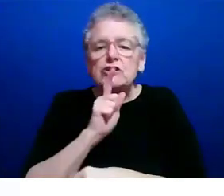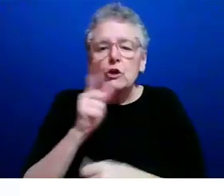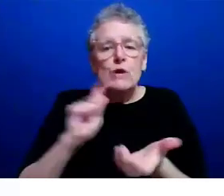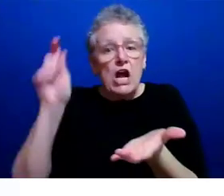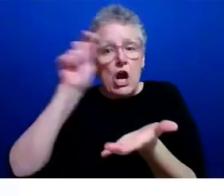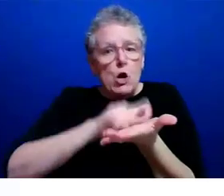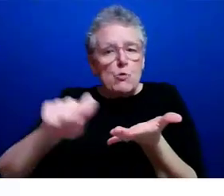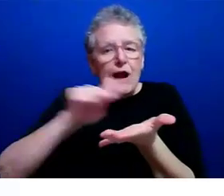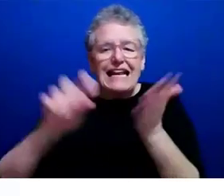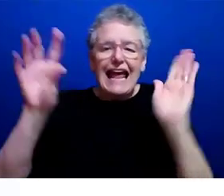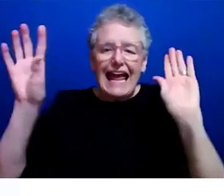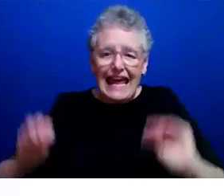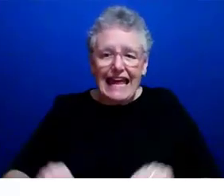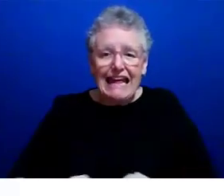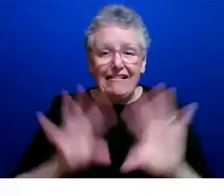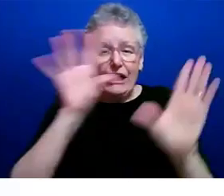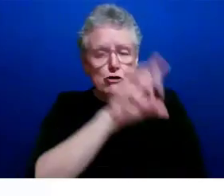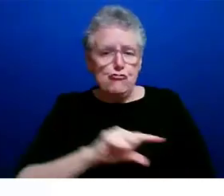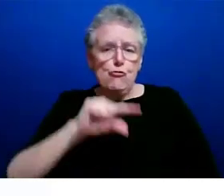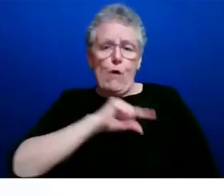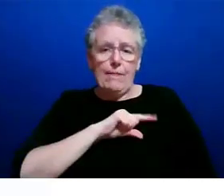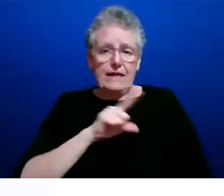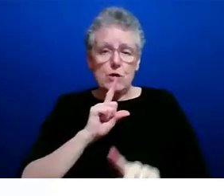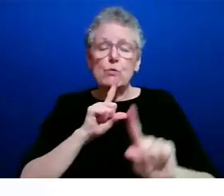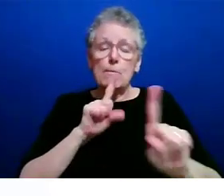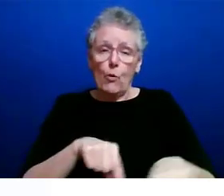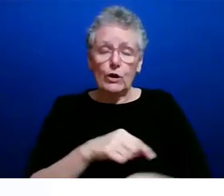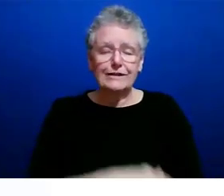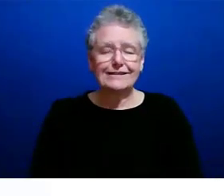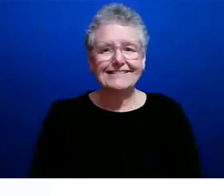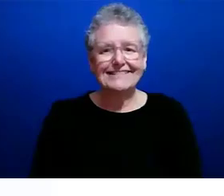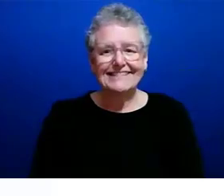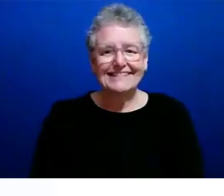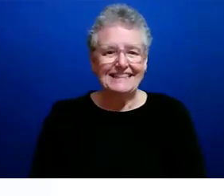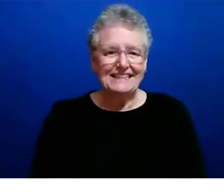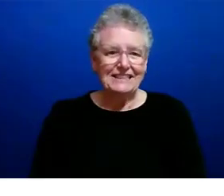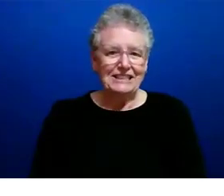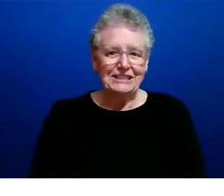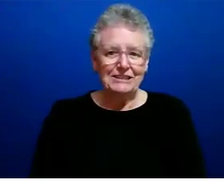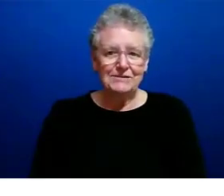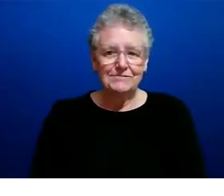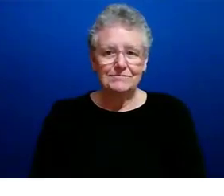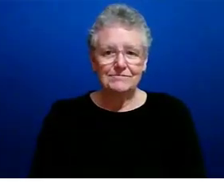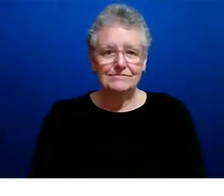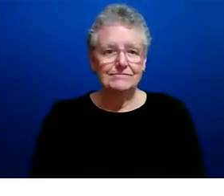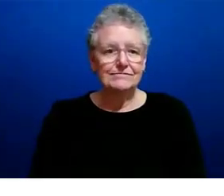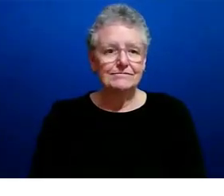a clear and quality report.